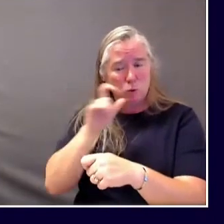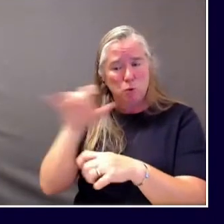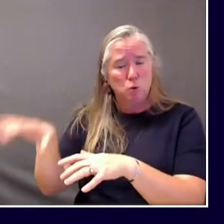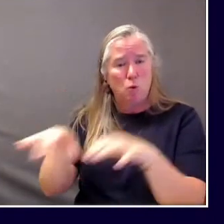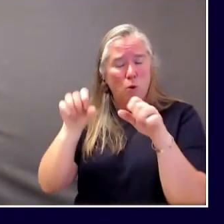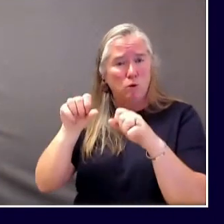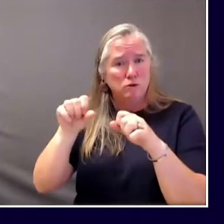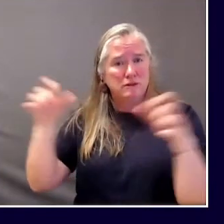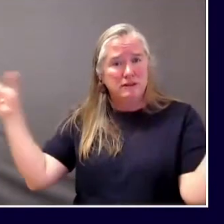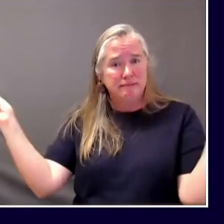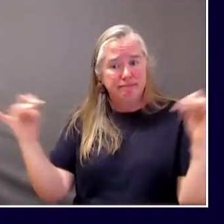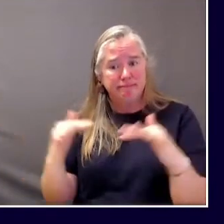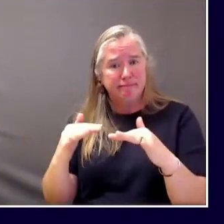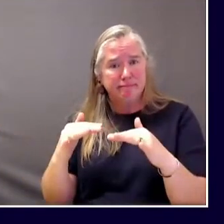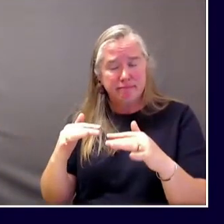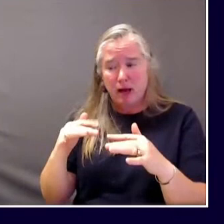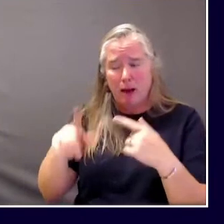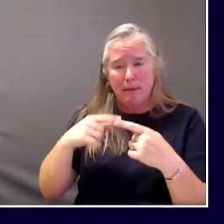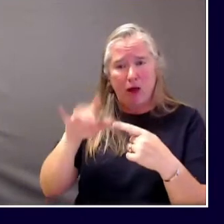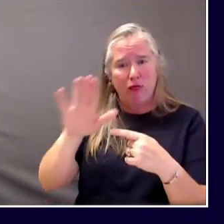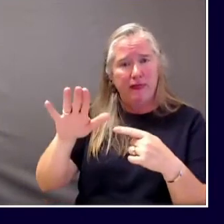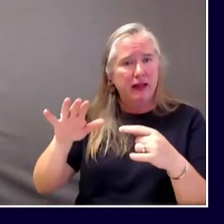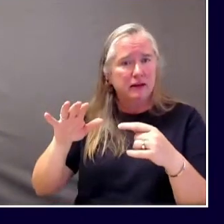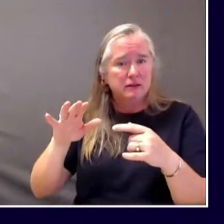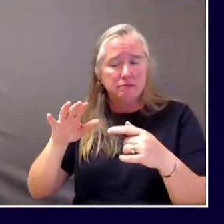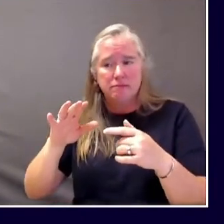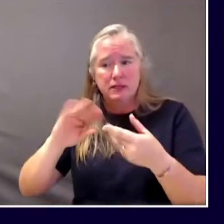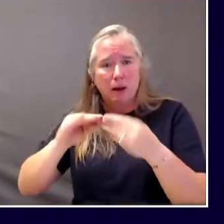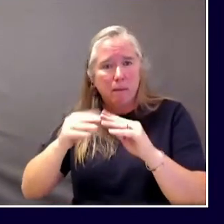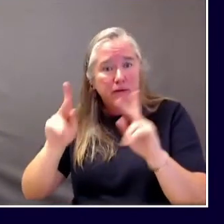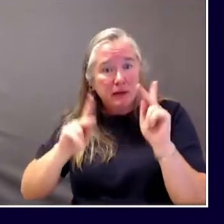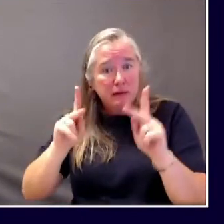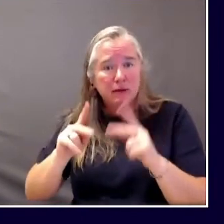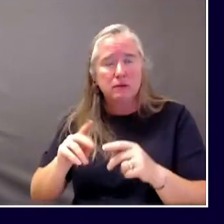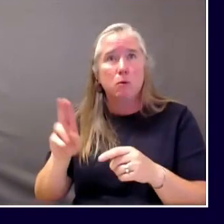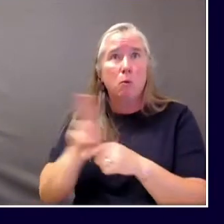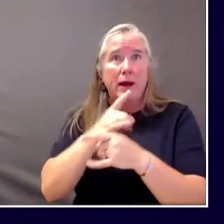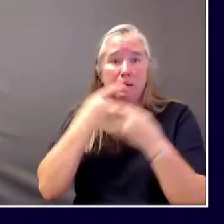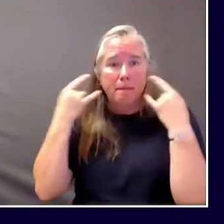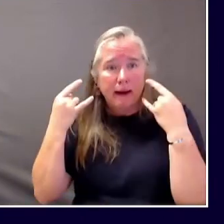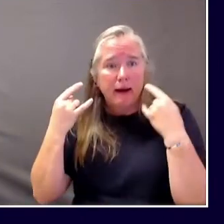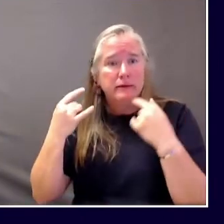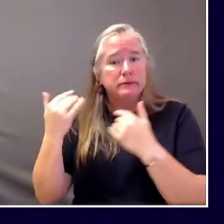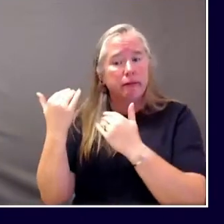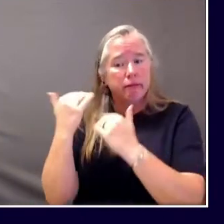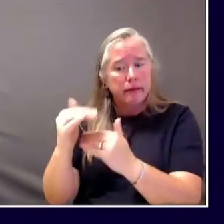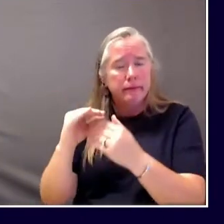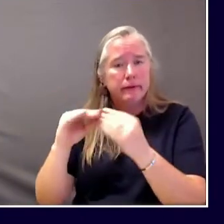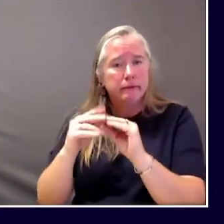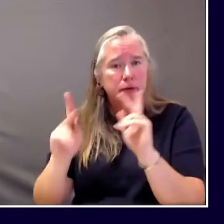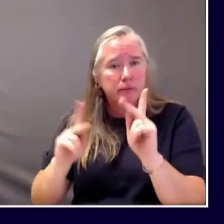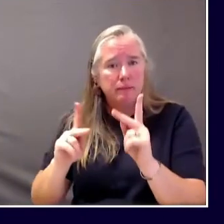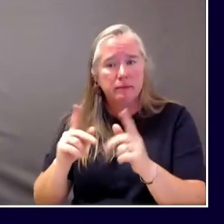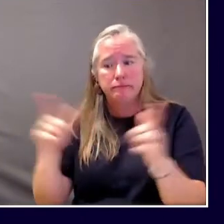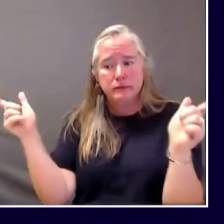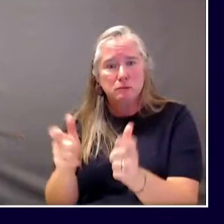controlling crowd size or any other measures that are